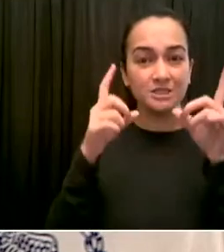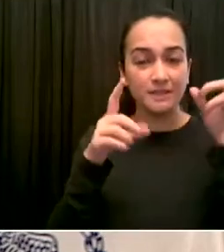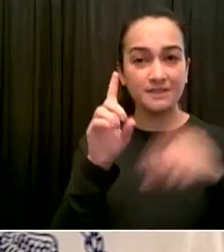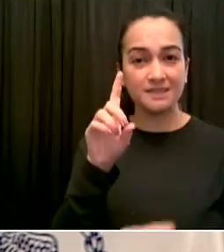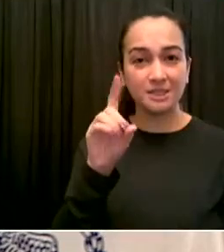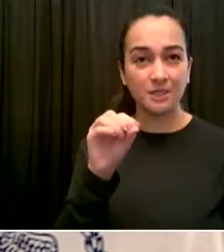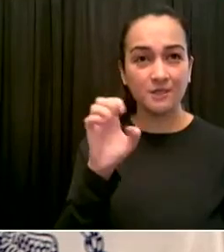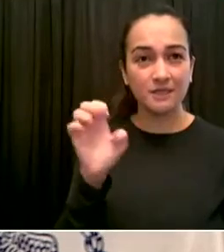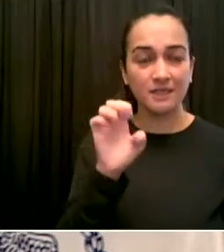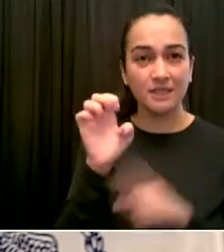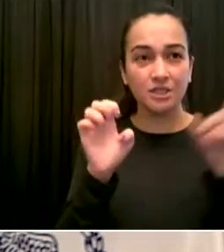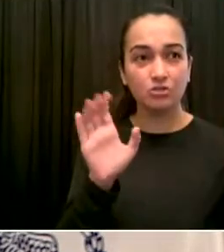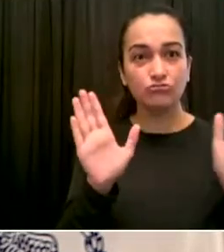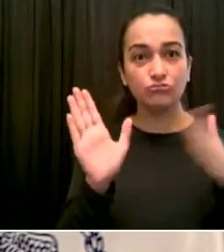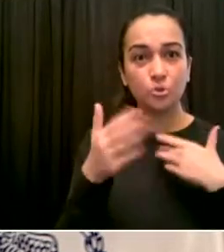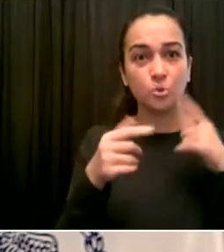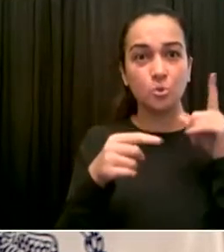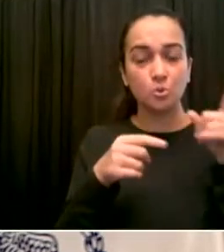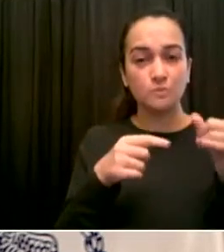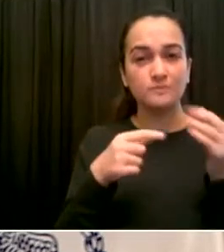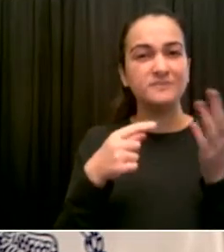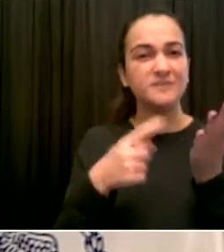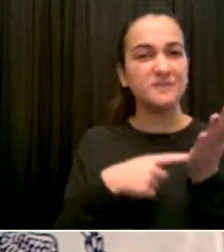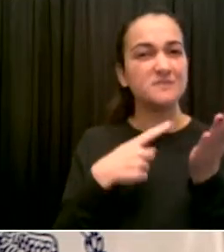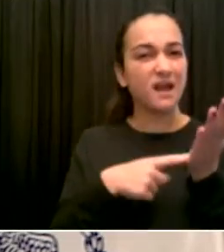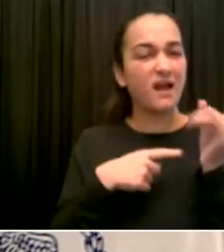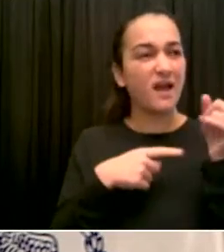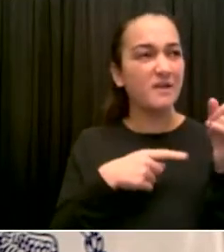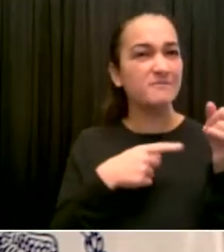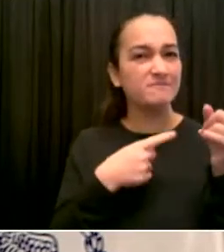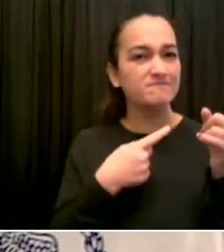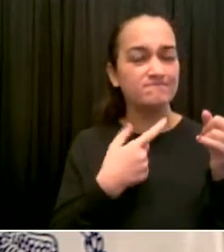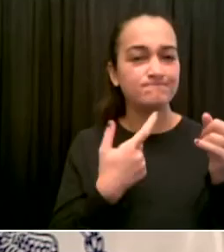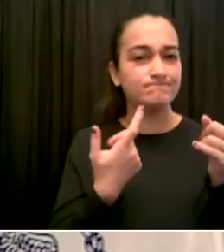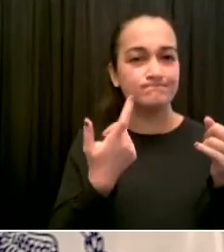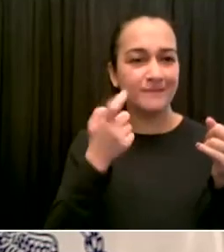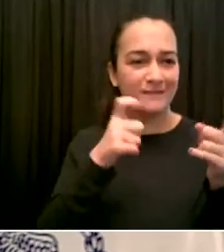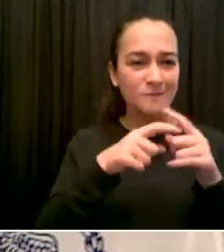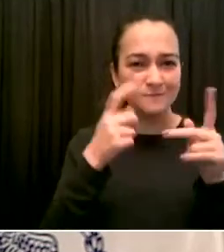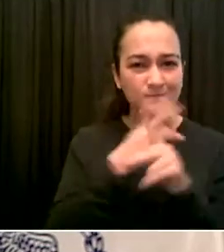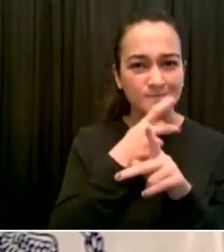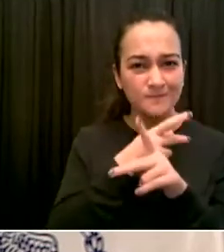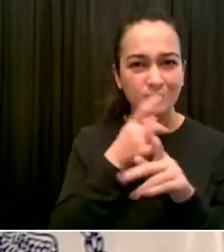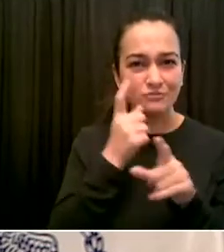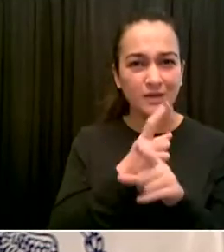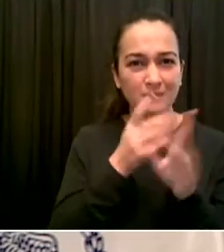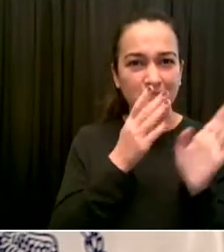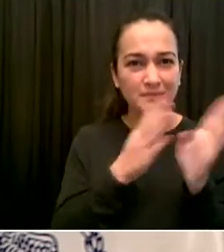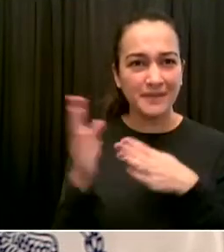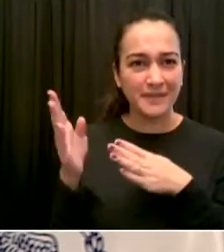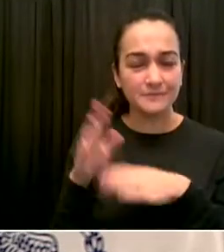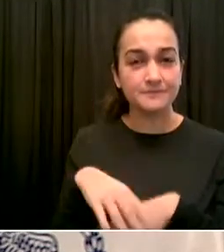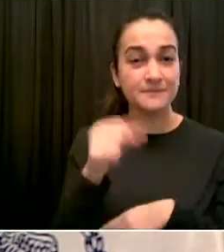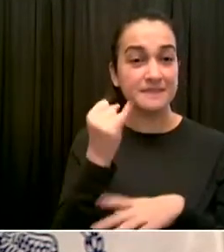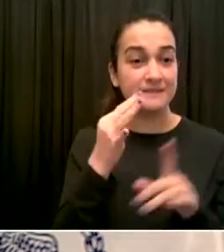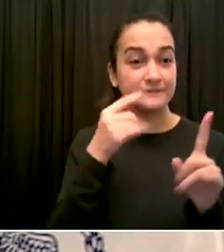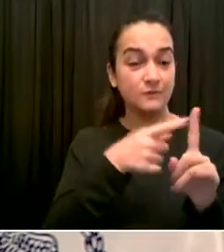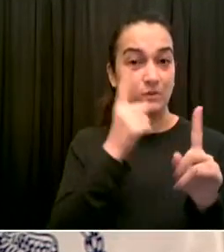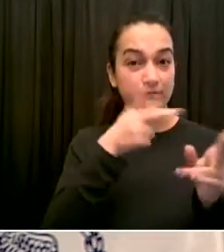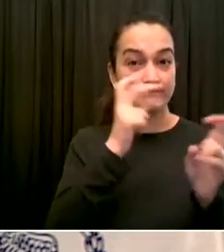CLASSROOMS WAS NOT CLEAR.